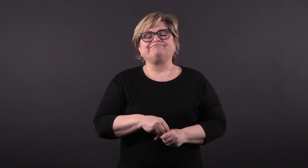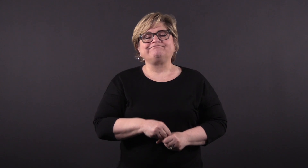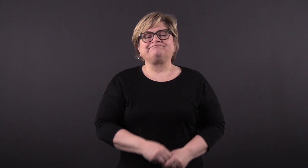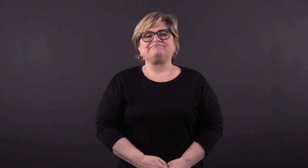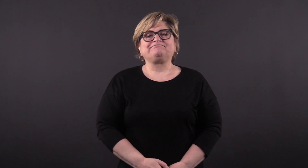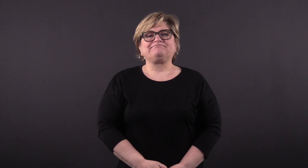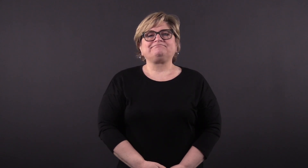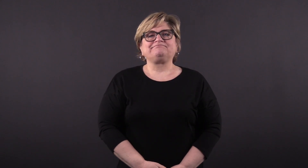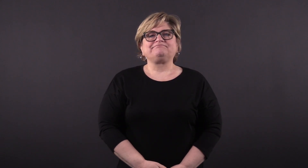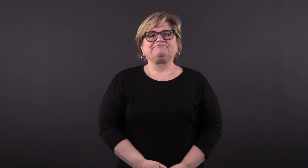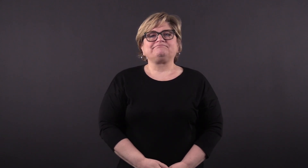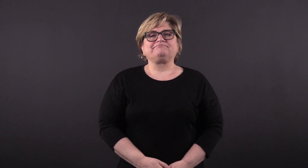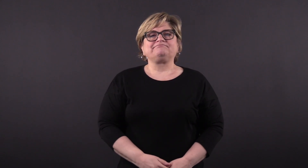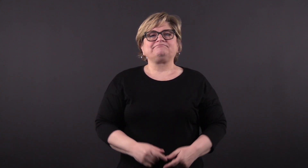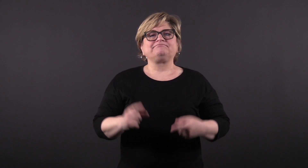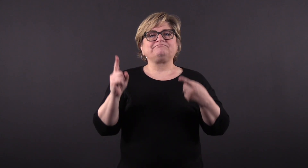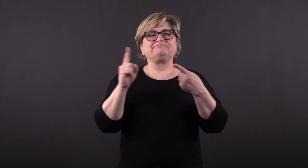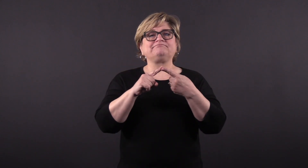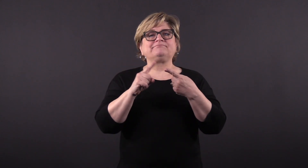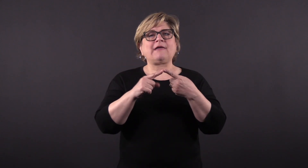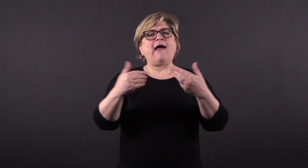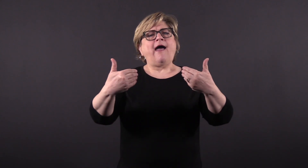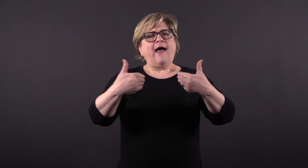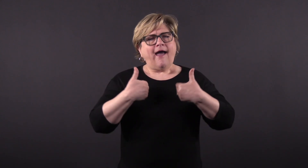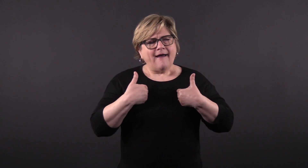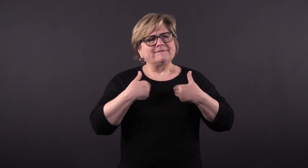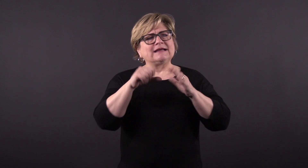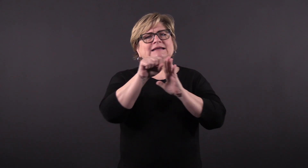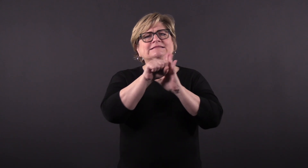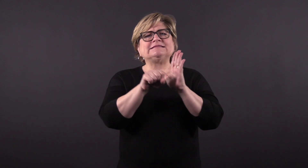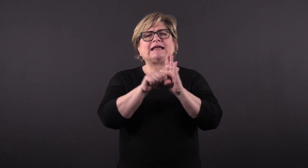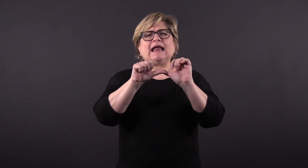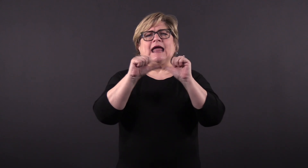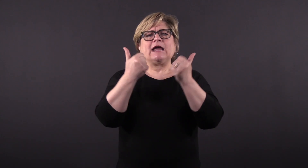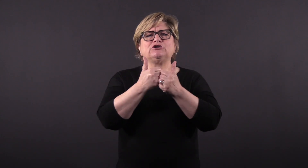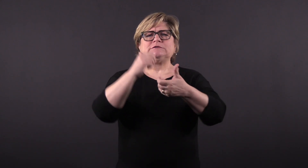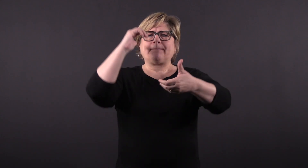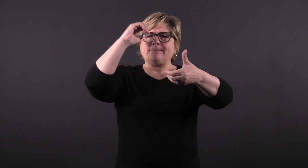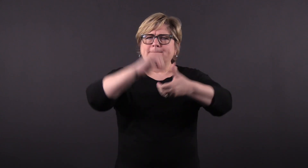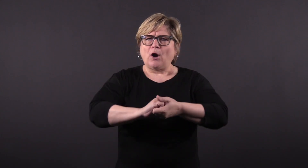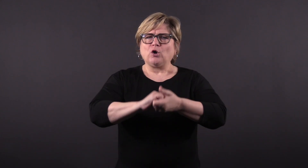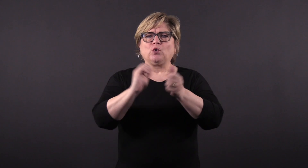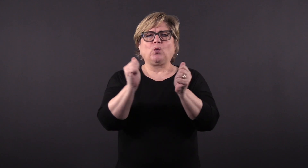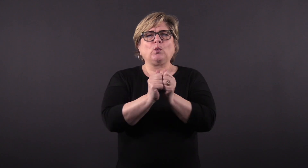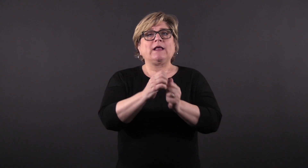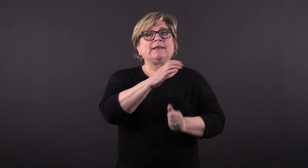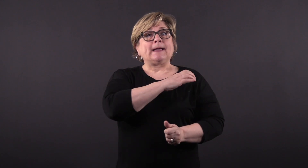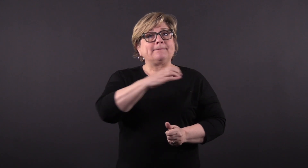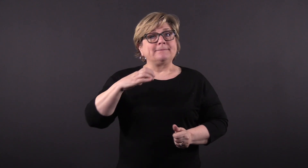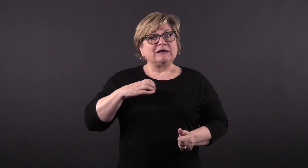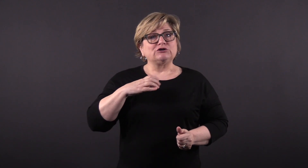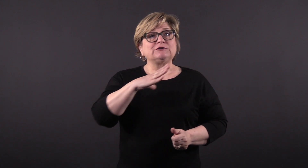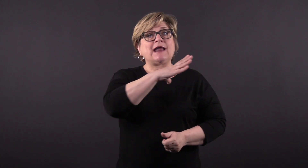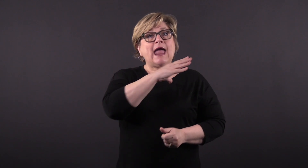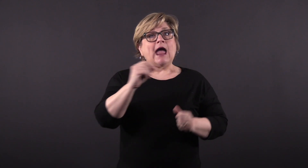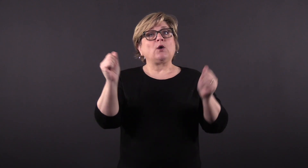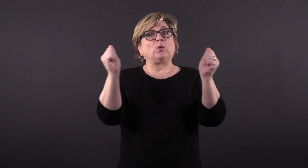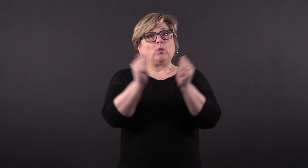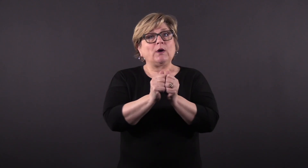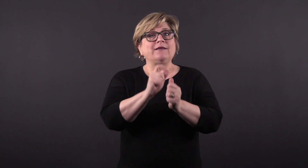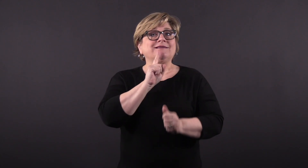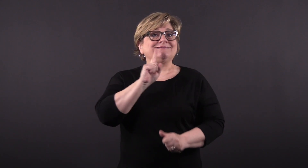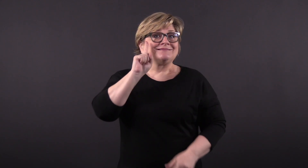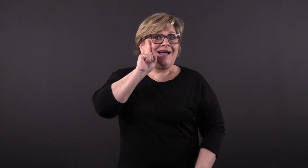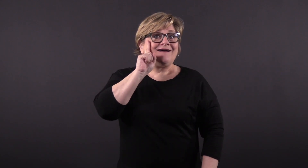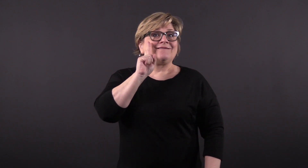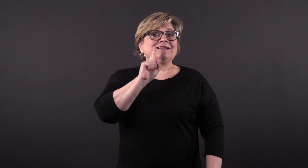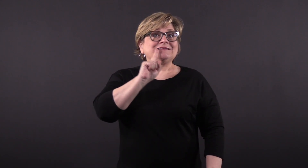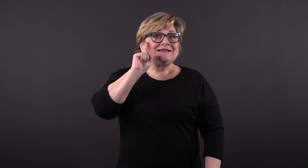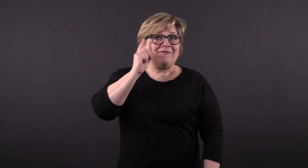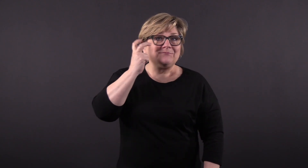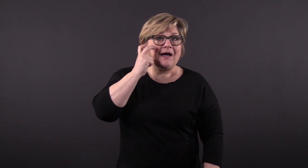Have state agencies partner with the Commission and with Deaf, DeafBlind & Hard